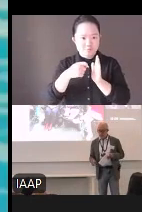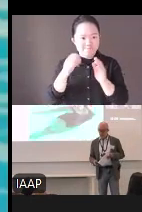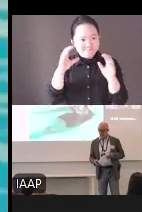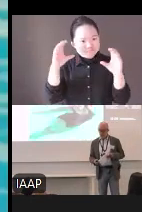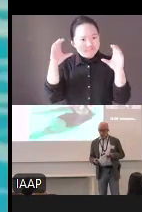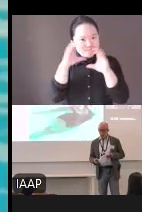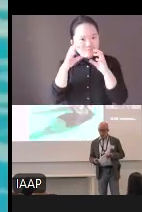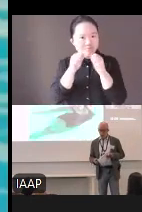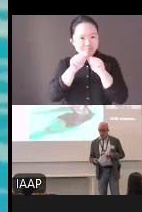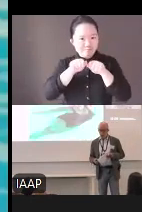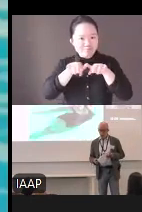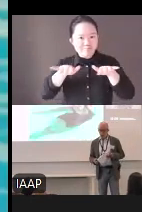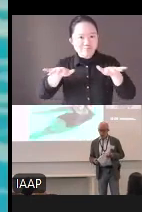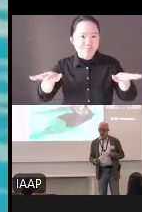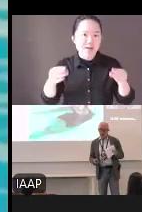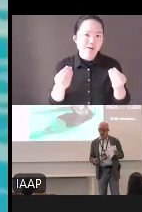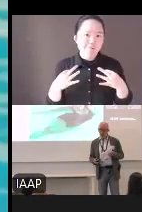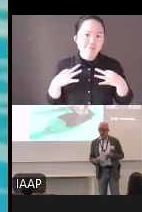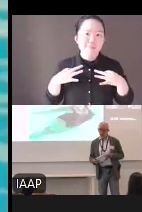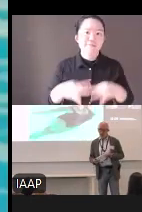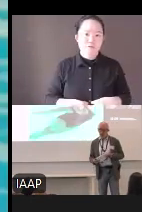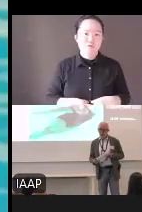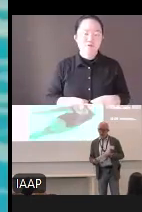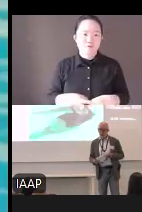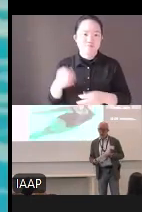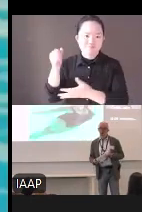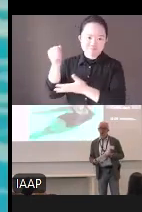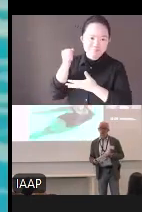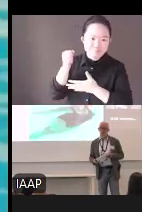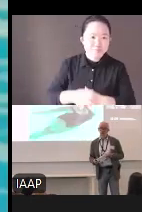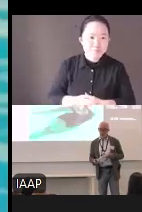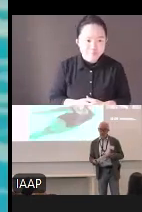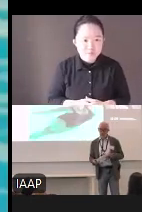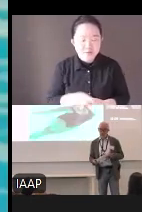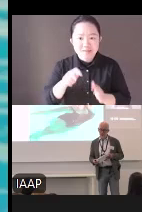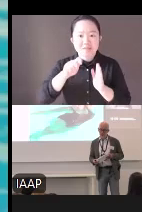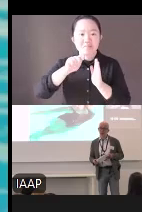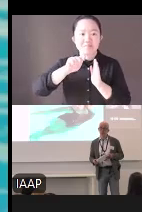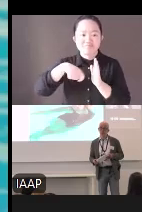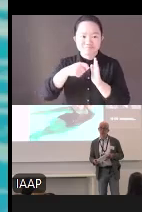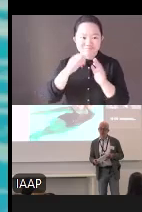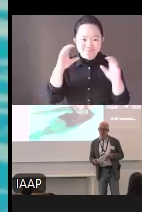And the program, consists of three parts human life participation, freedom of movement.